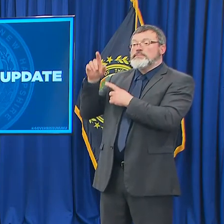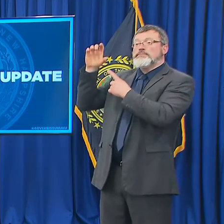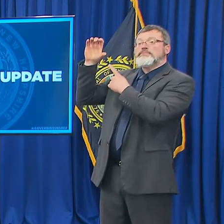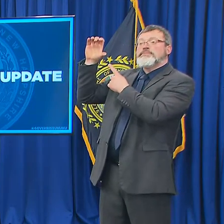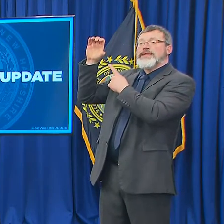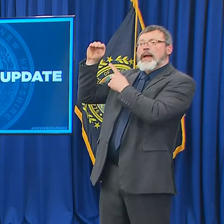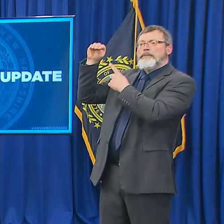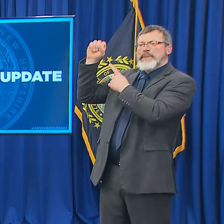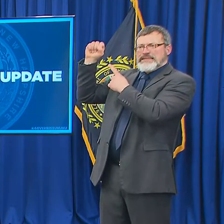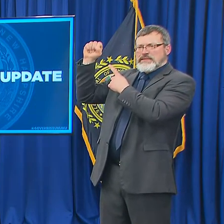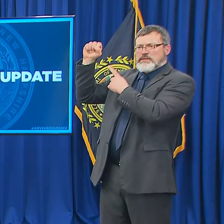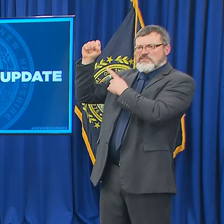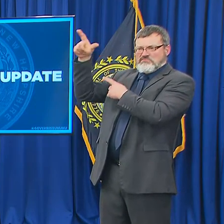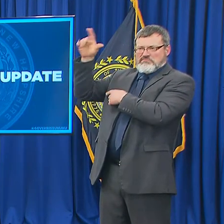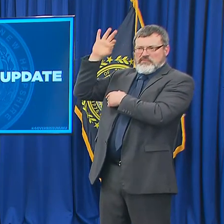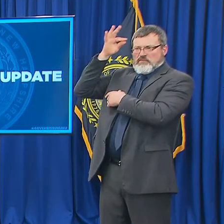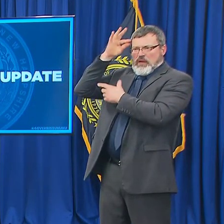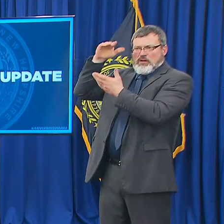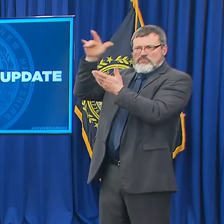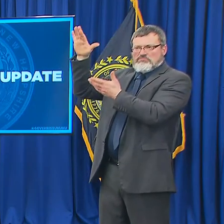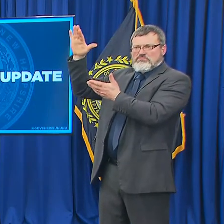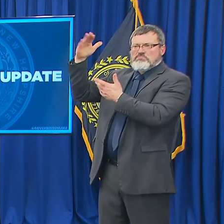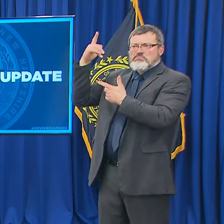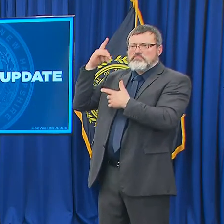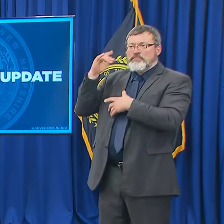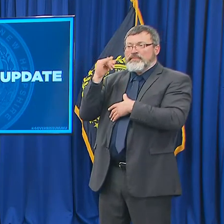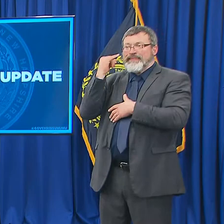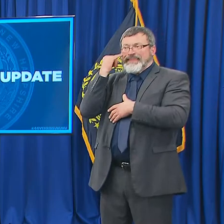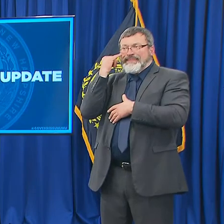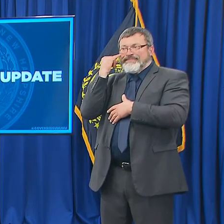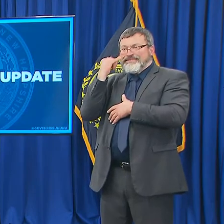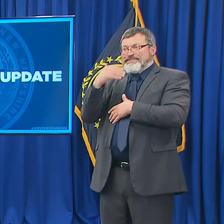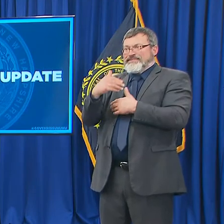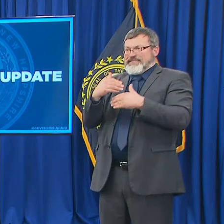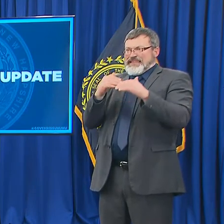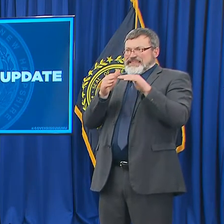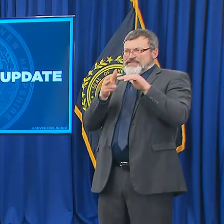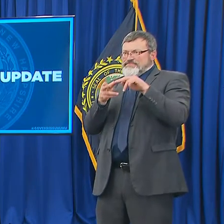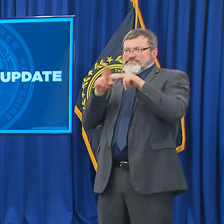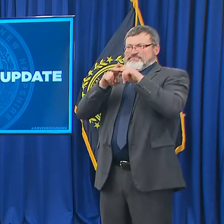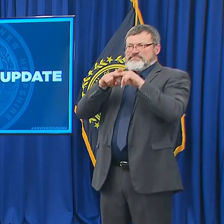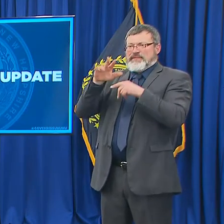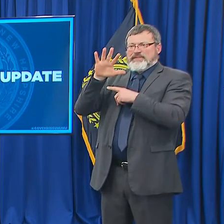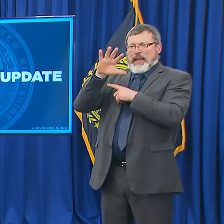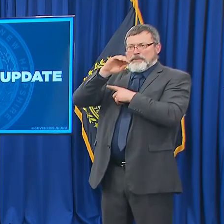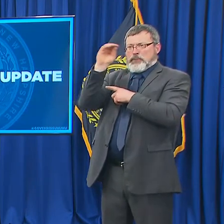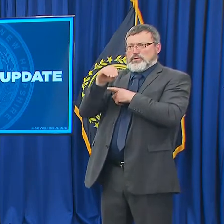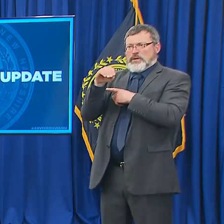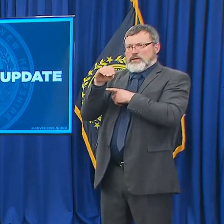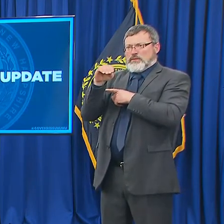from their from their teams and sending it off to their commercial labs once a week.